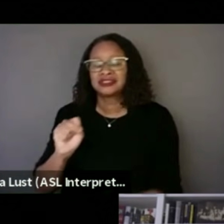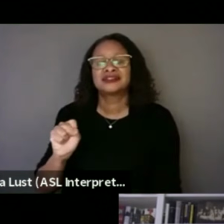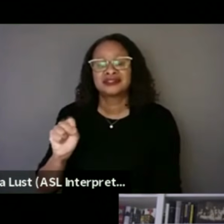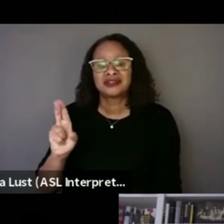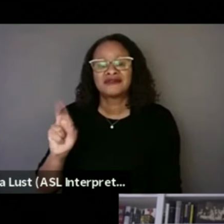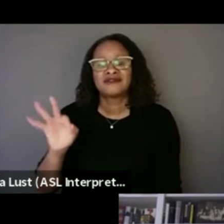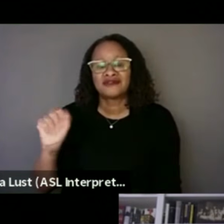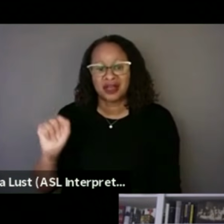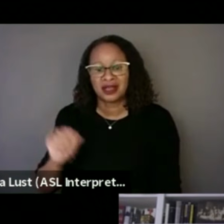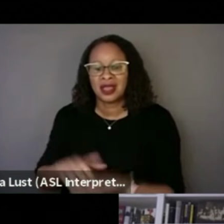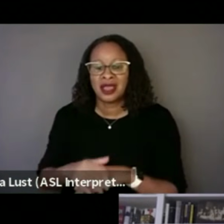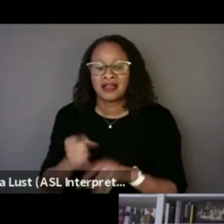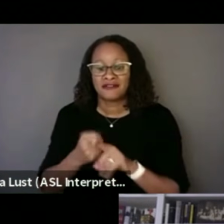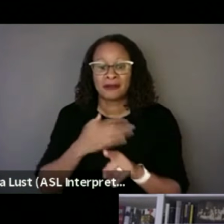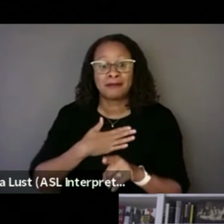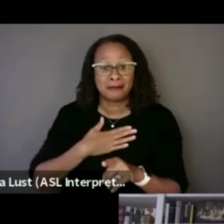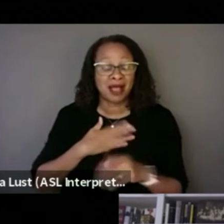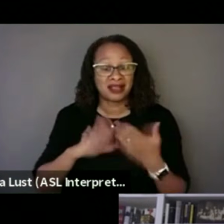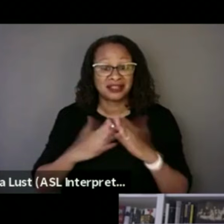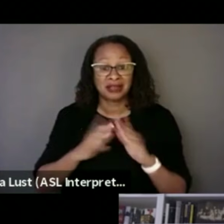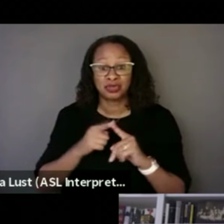from my own town